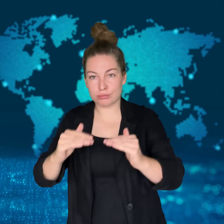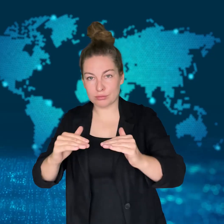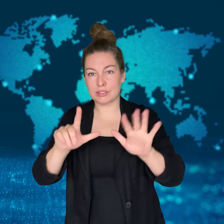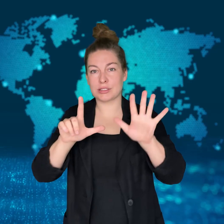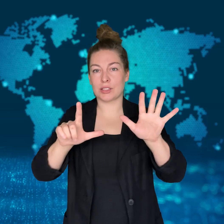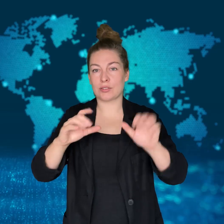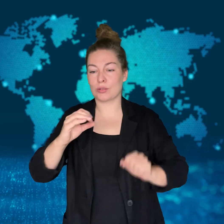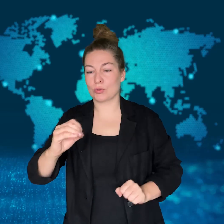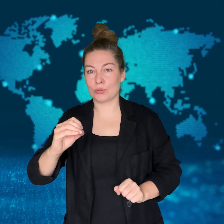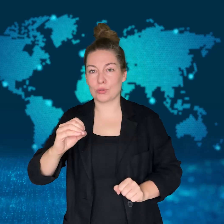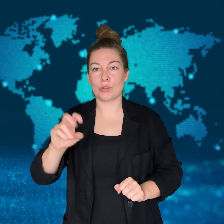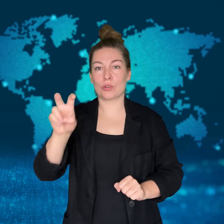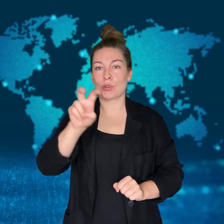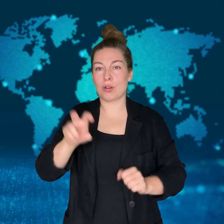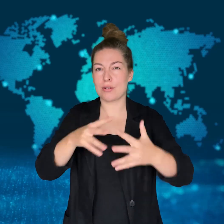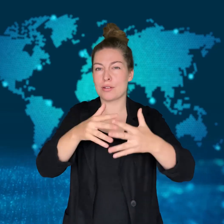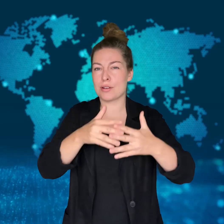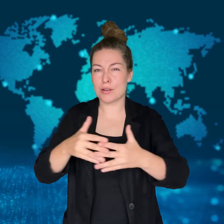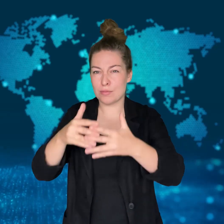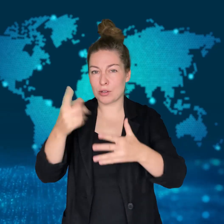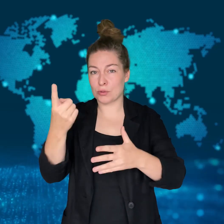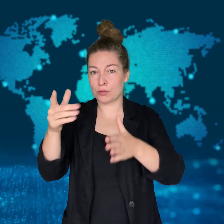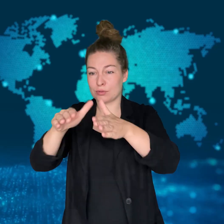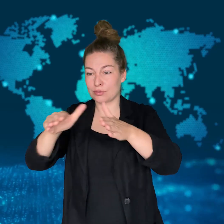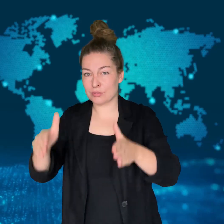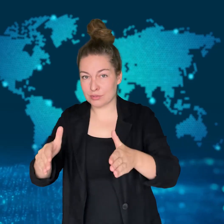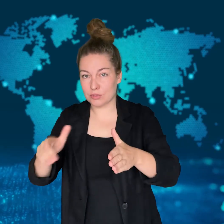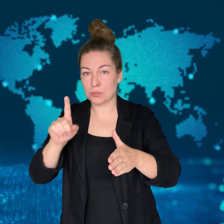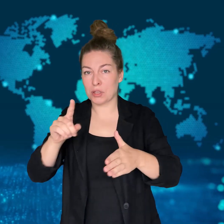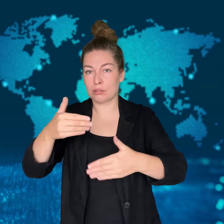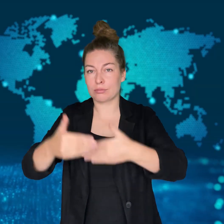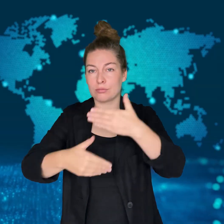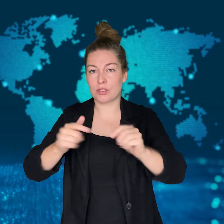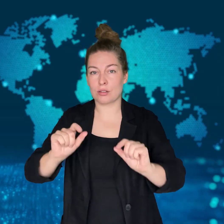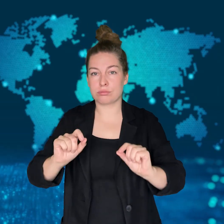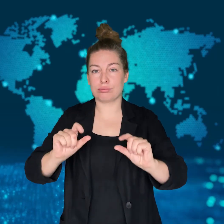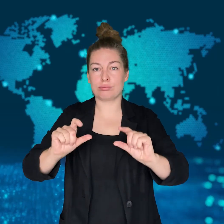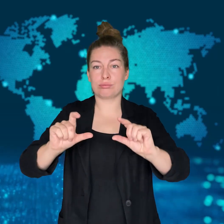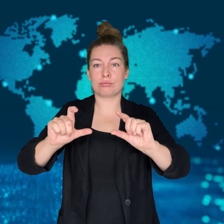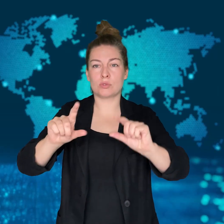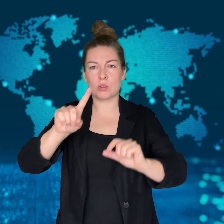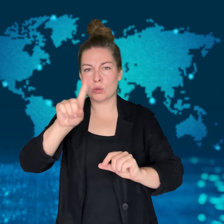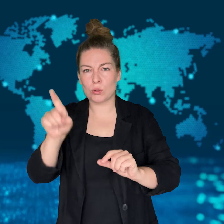This was because producing nations started to decrease